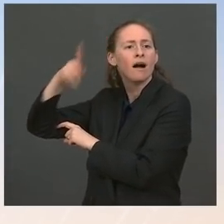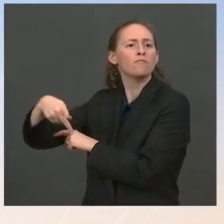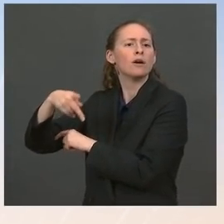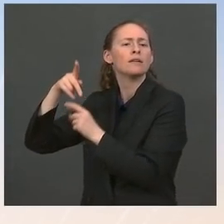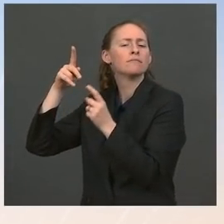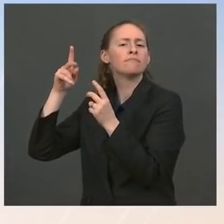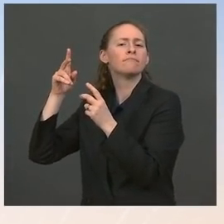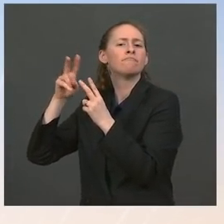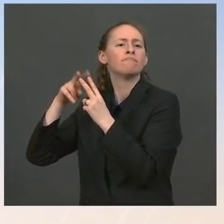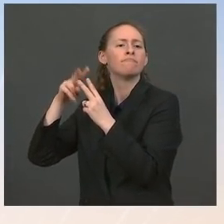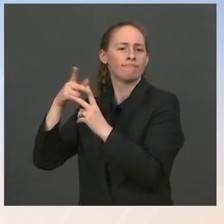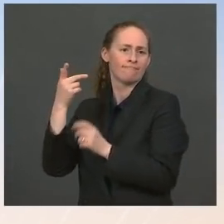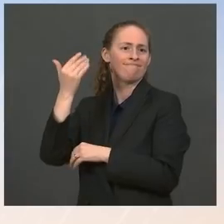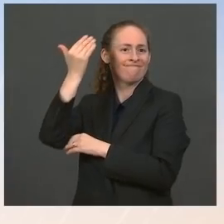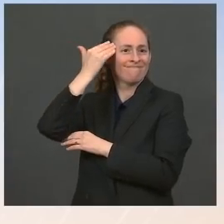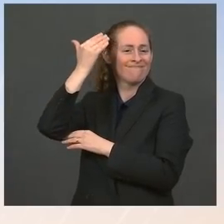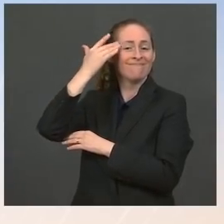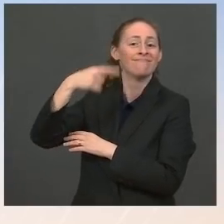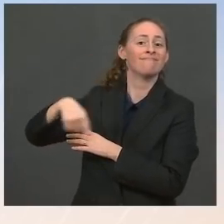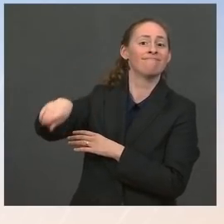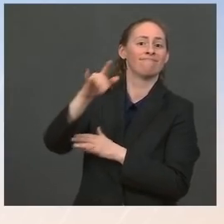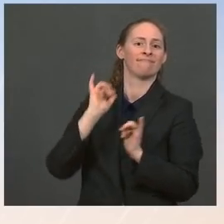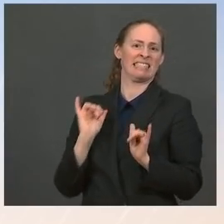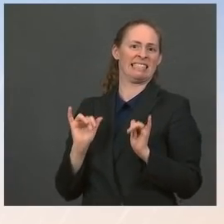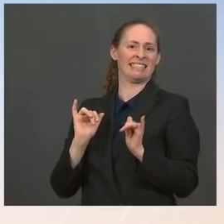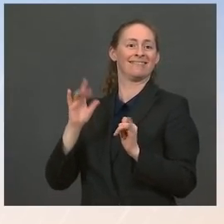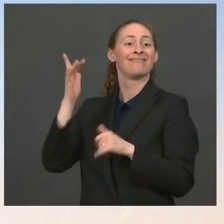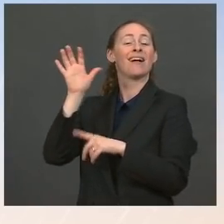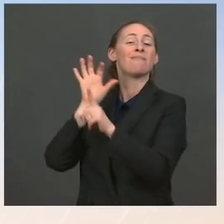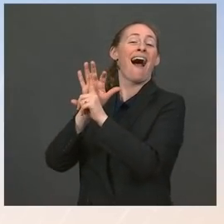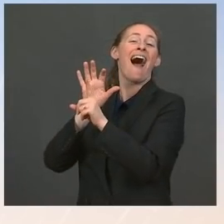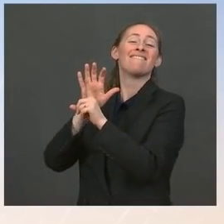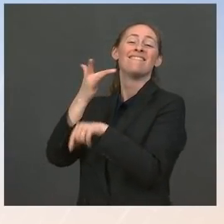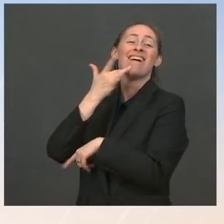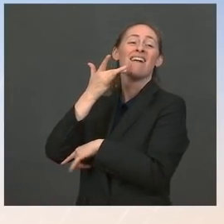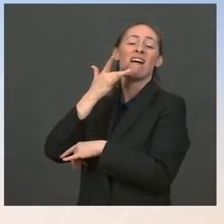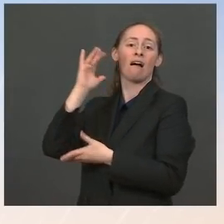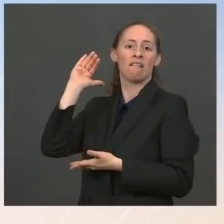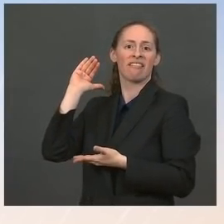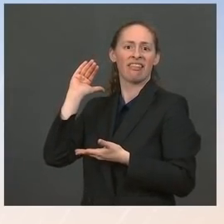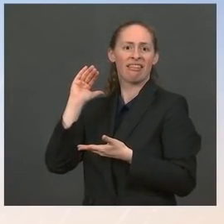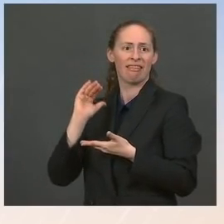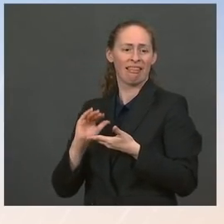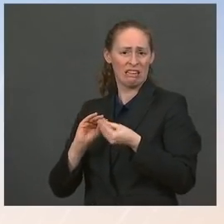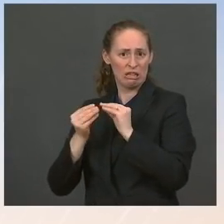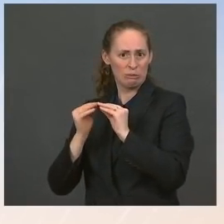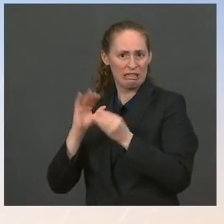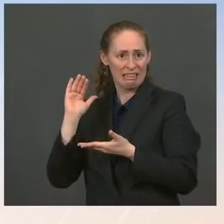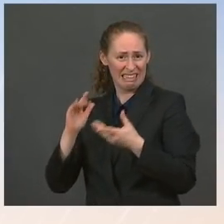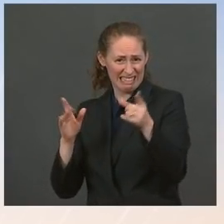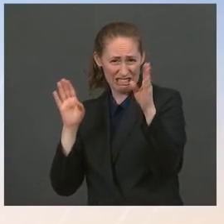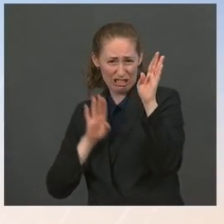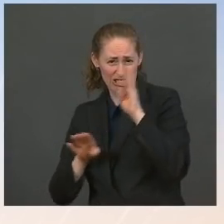How big of a concern is that for this White House, particularly with an eye towards the midterm elections